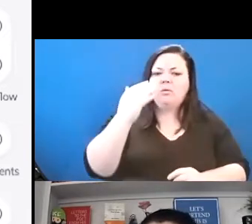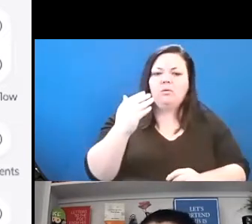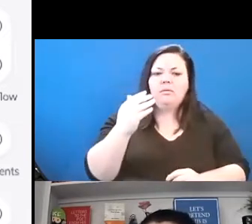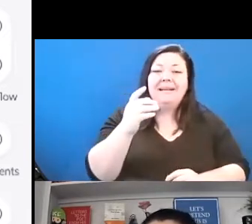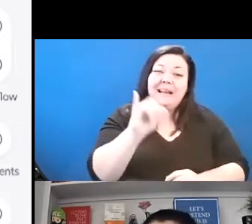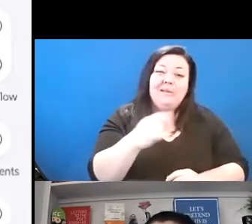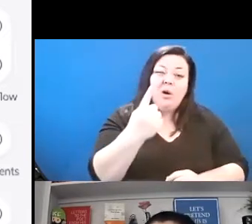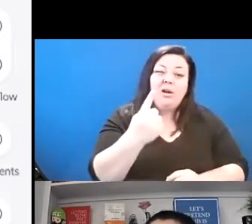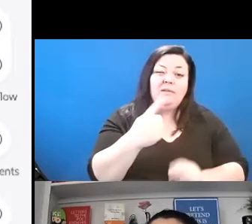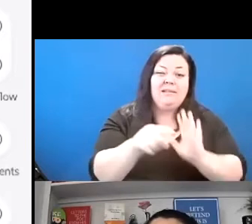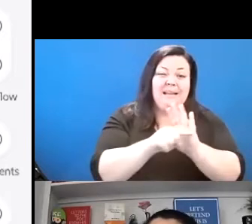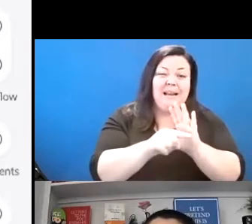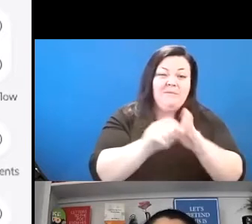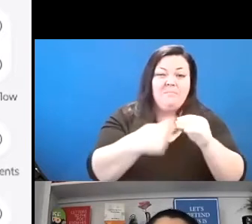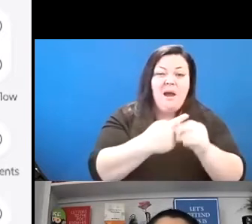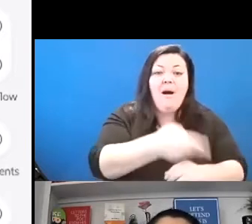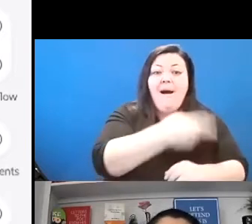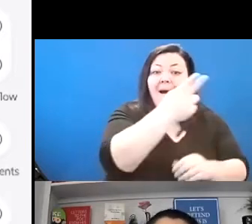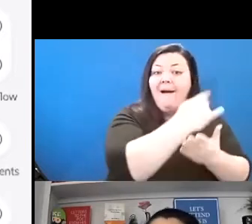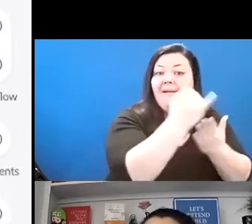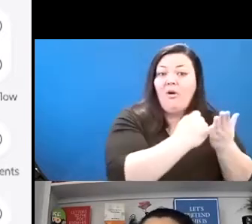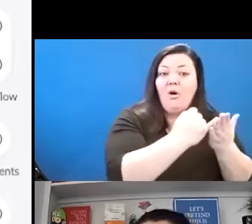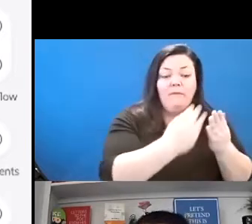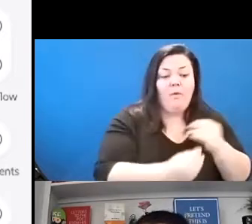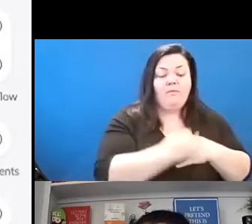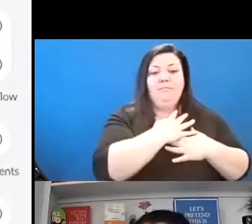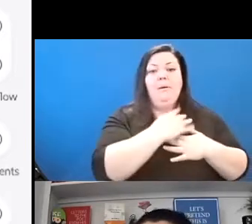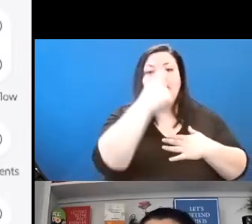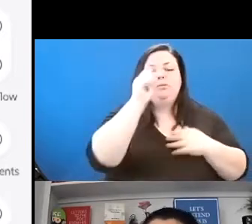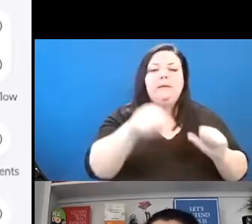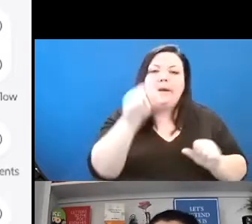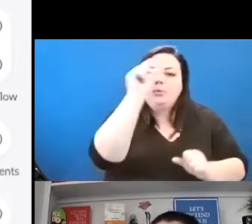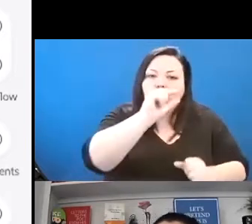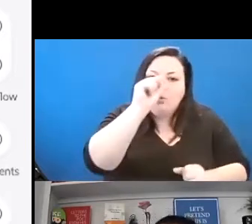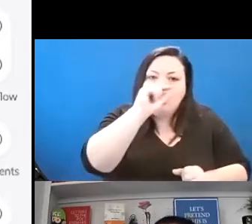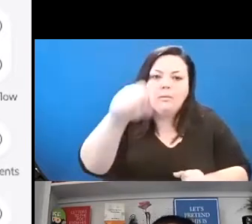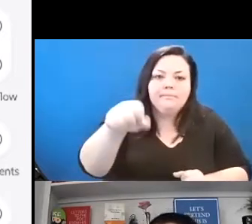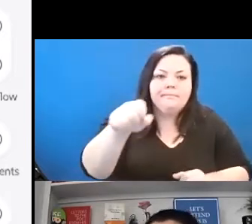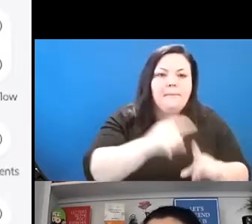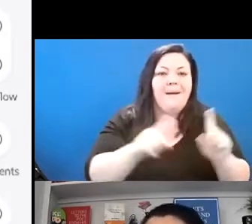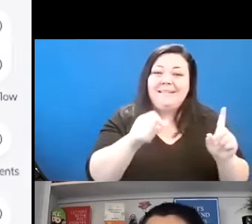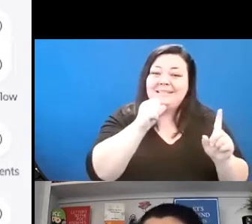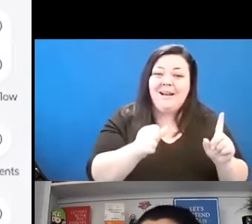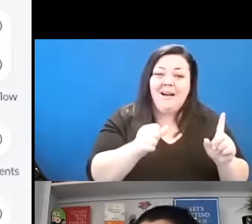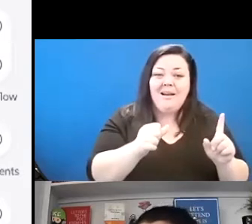is that while we can look it up and google it um it is not probably one of the best knowns